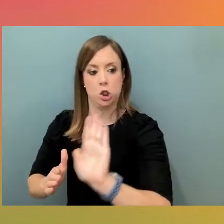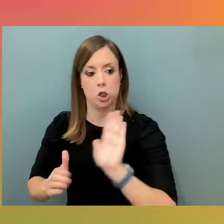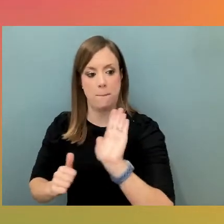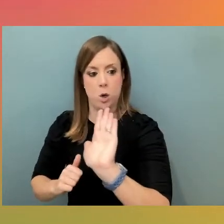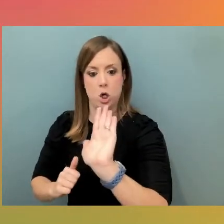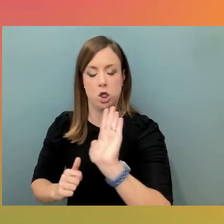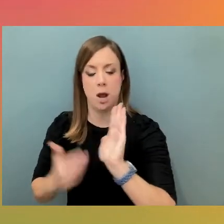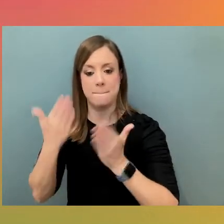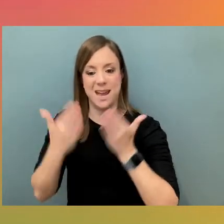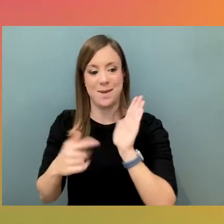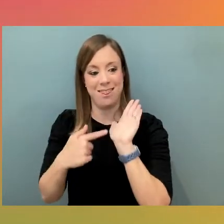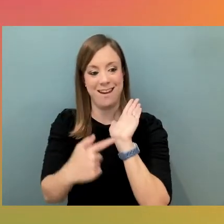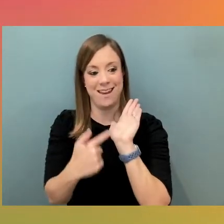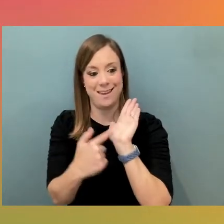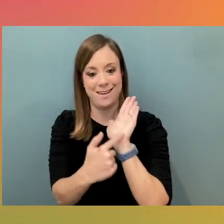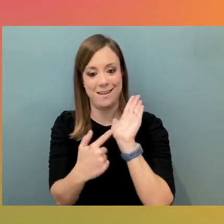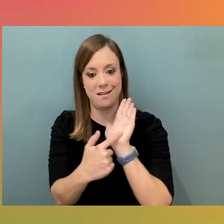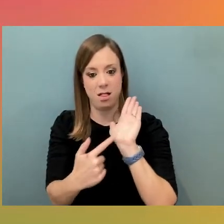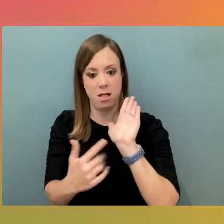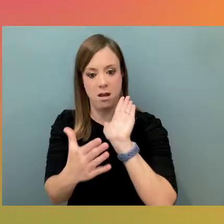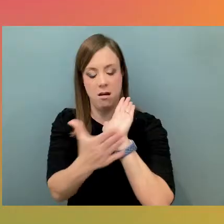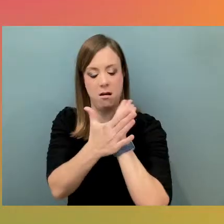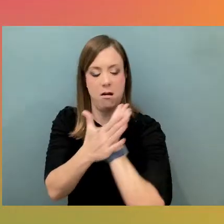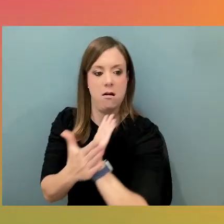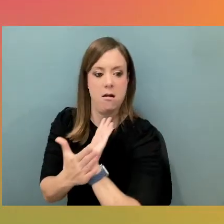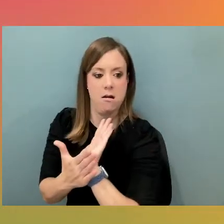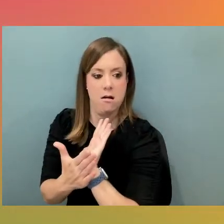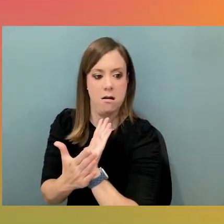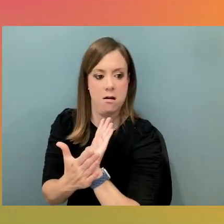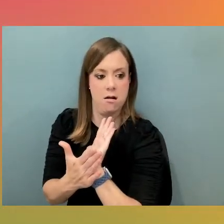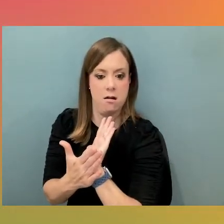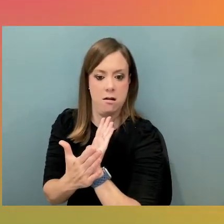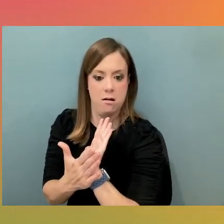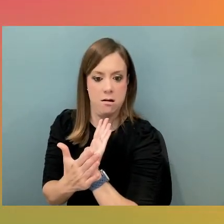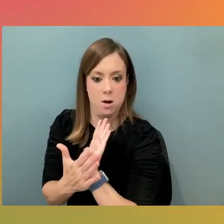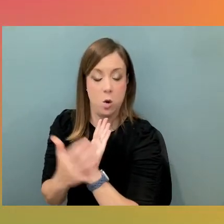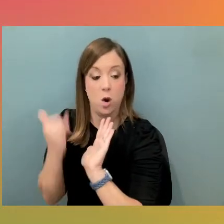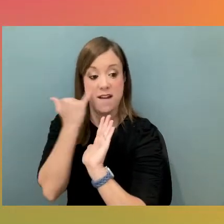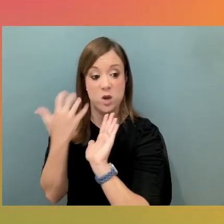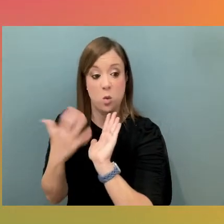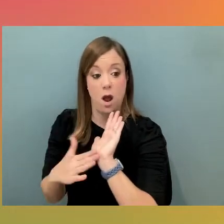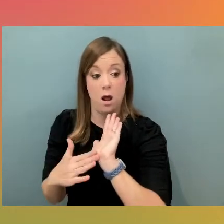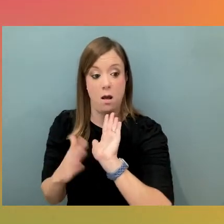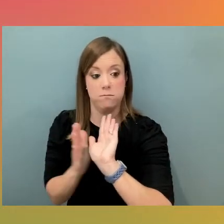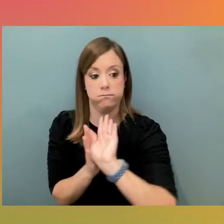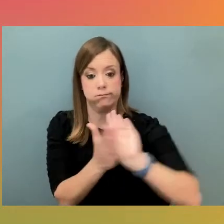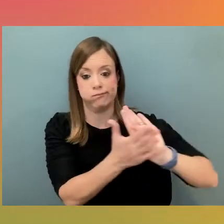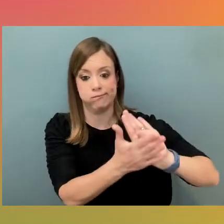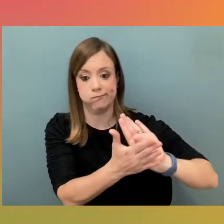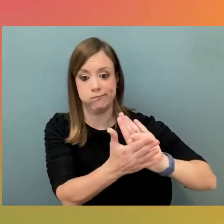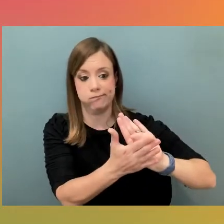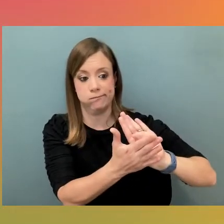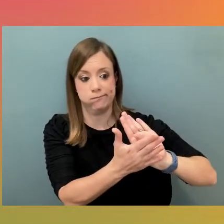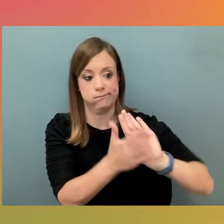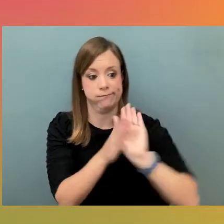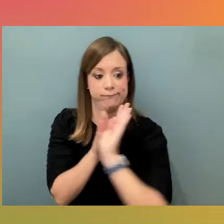AND IF YOU WOULD LIKE YOU MIGHT BRING YOUR HEEL DOWN TOWARDS YOUR SEAT.